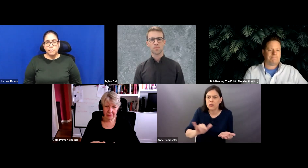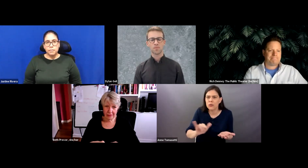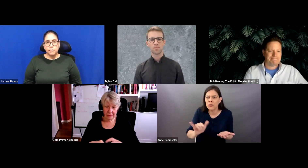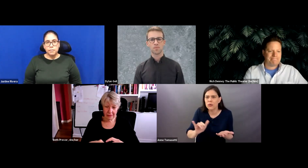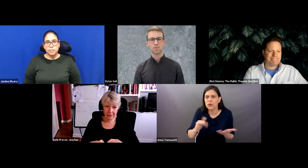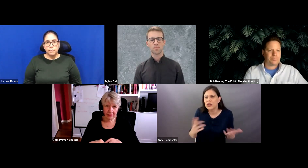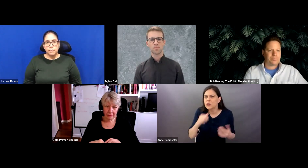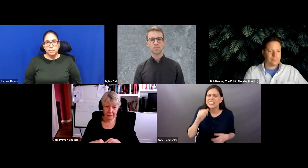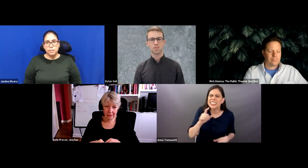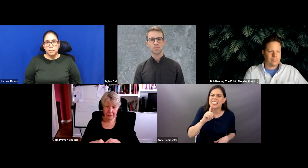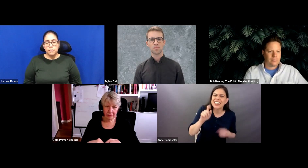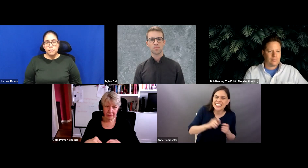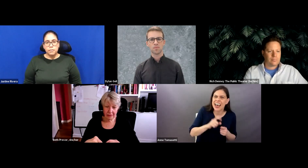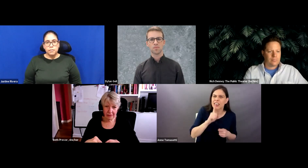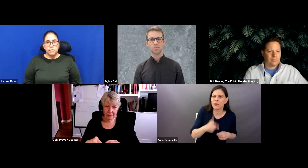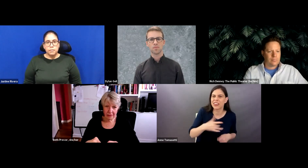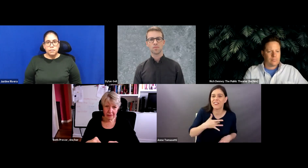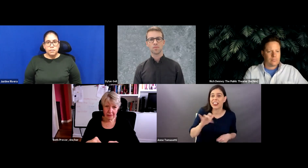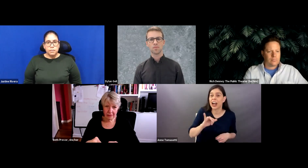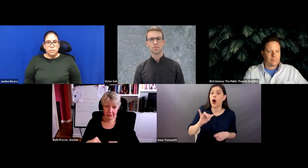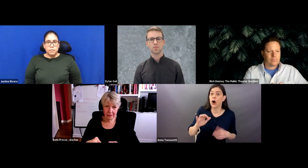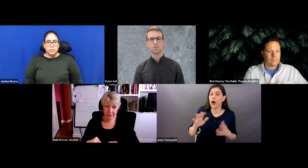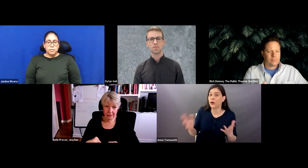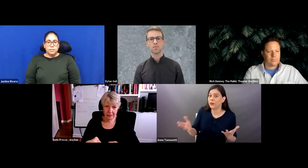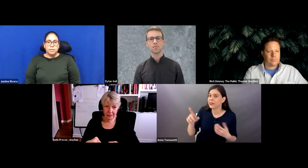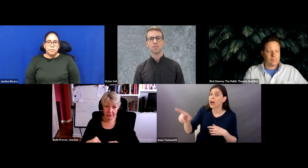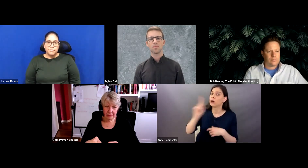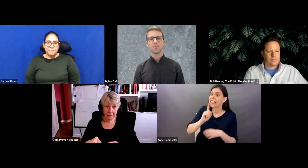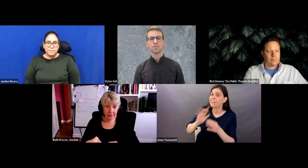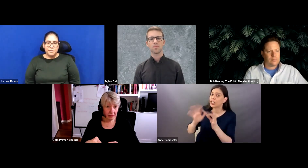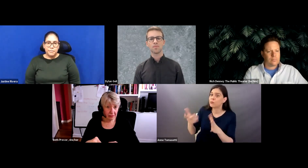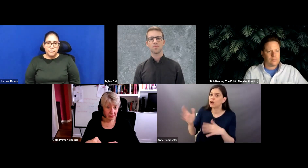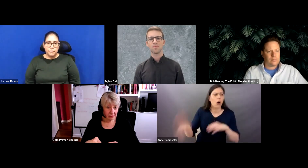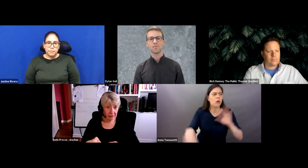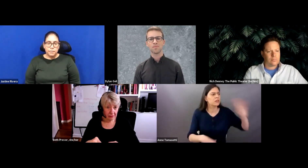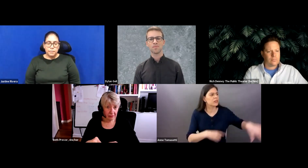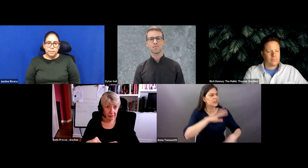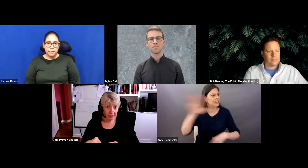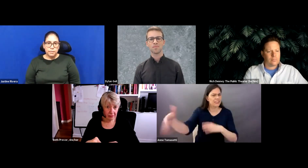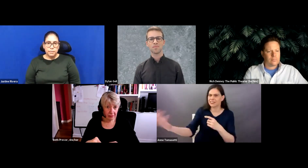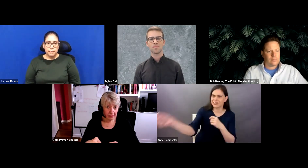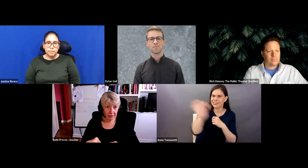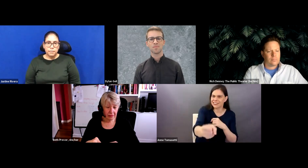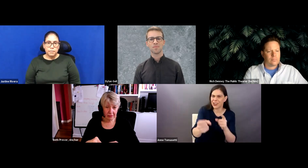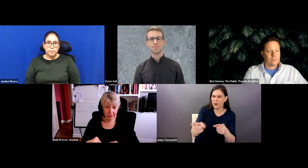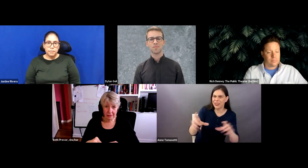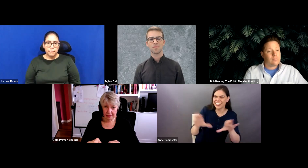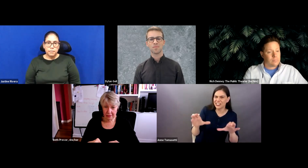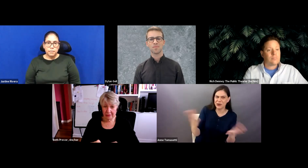you for supporting Deaf artists. It was not something that we just saw, like, "Oh, there's a Deaf interpreter, we're just